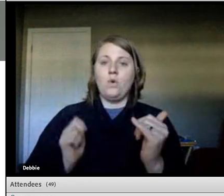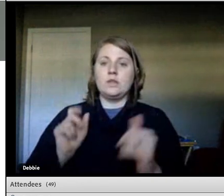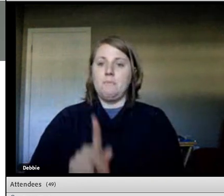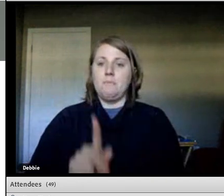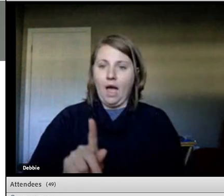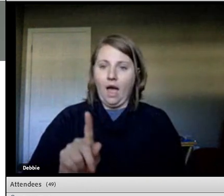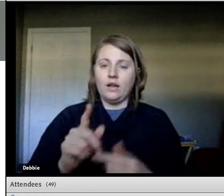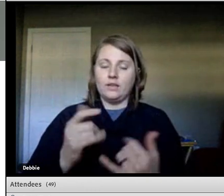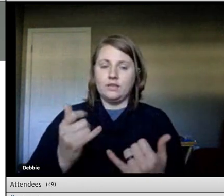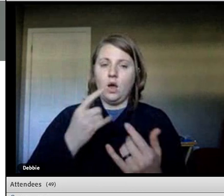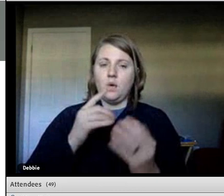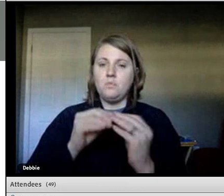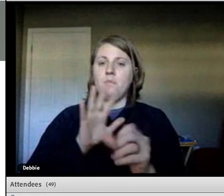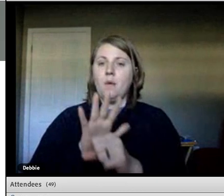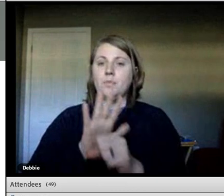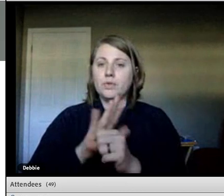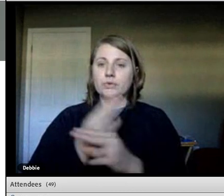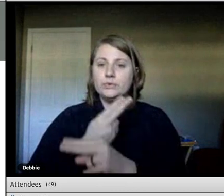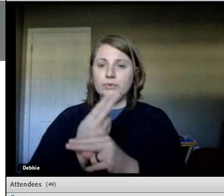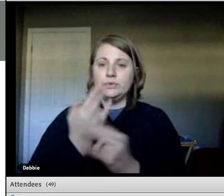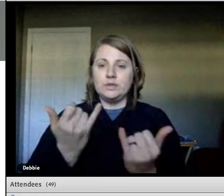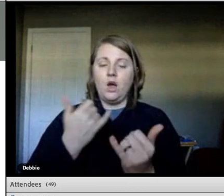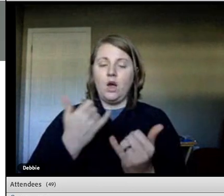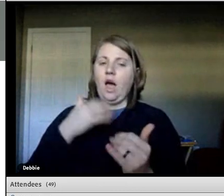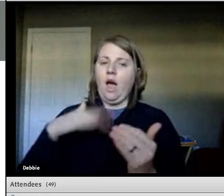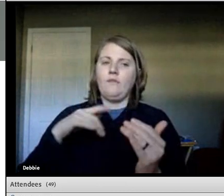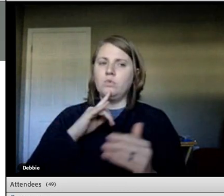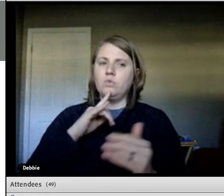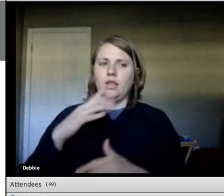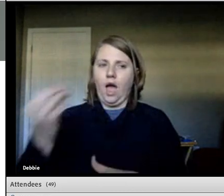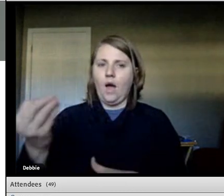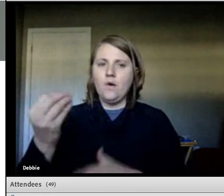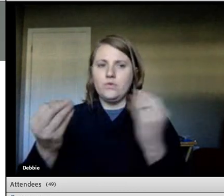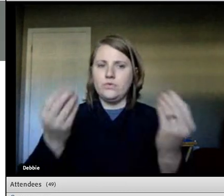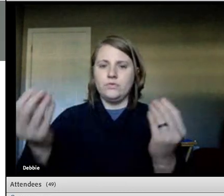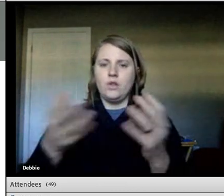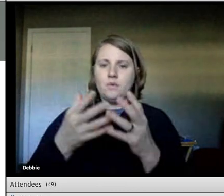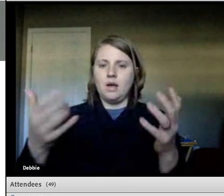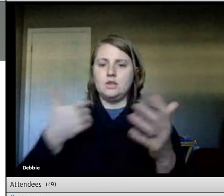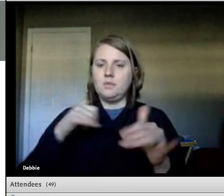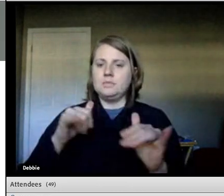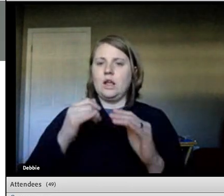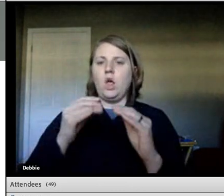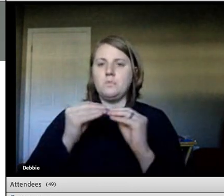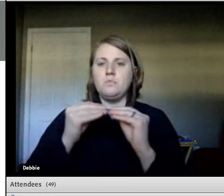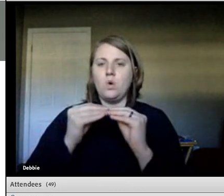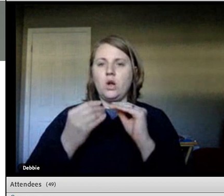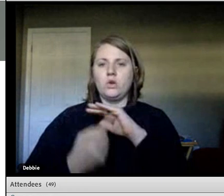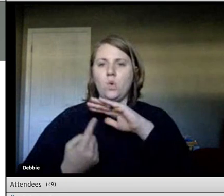I haven't gotten out much. I'm still mostly quarantining, so I was very excited to see that.